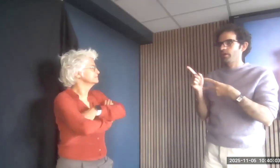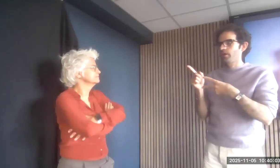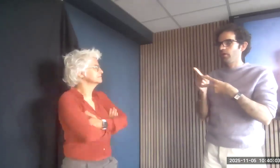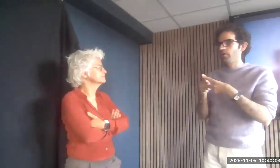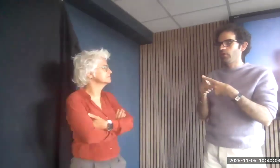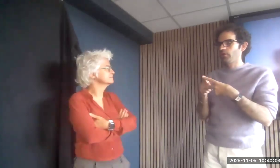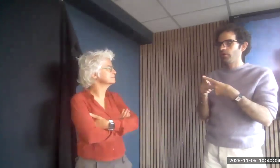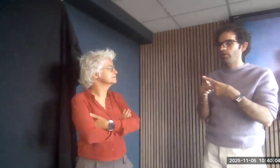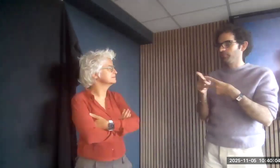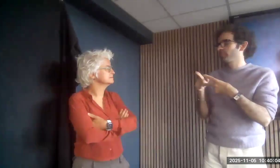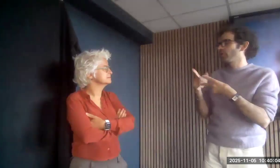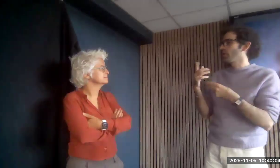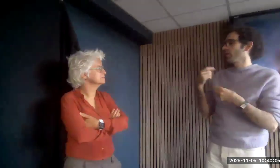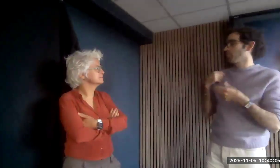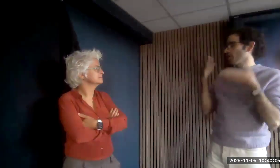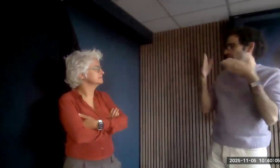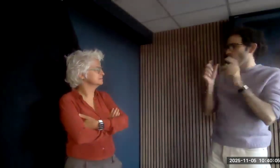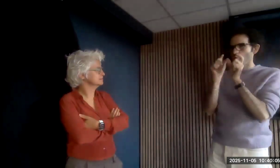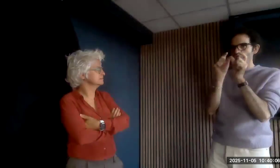If you can just orientate yourself so you're better on camera, thank you.